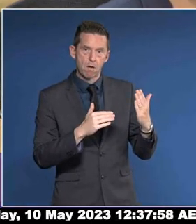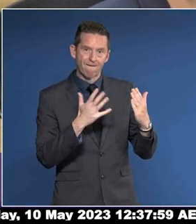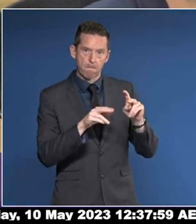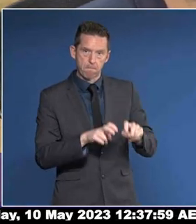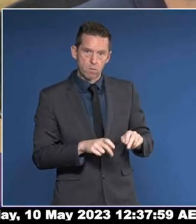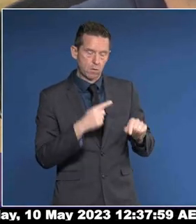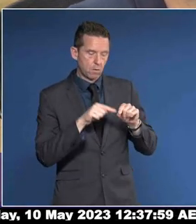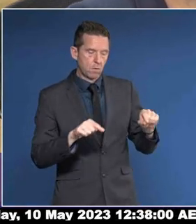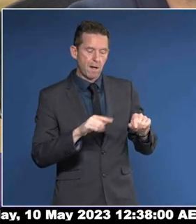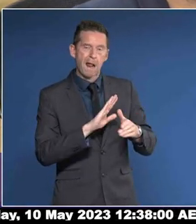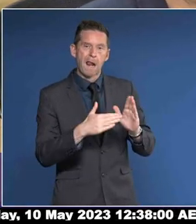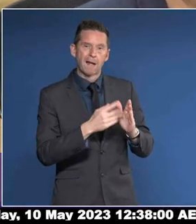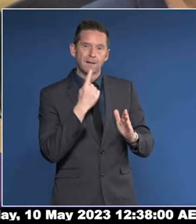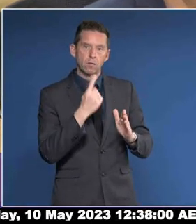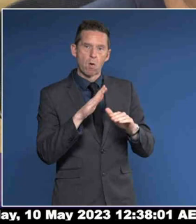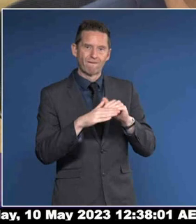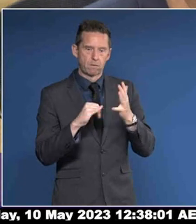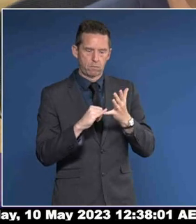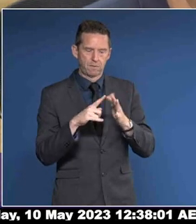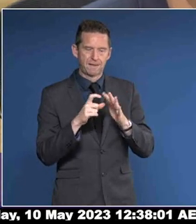about section 364, it says: